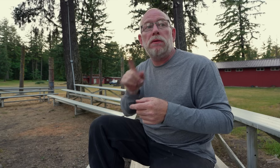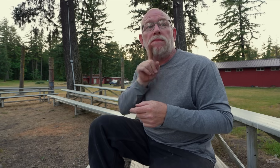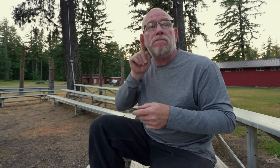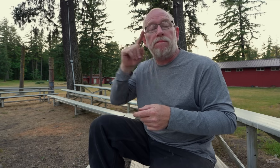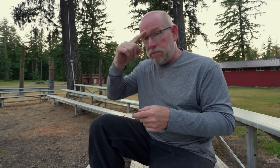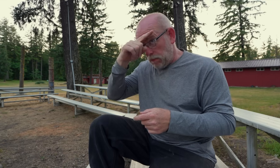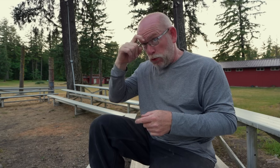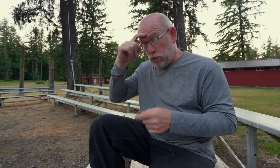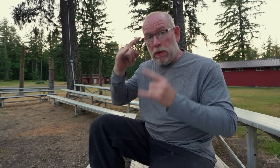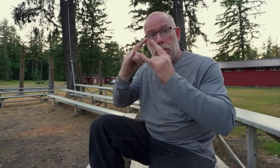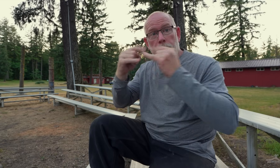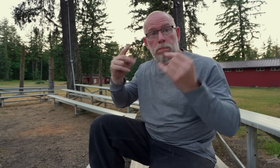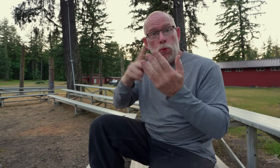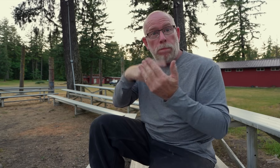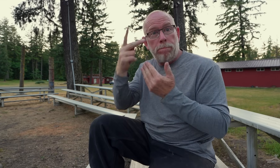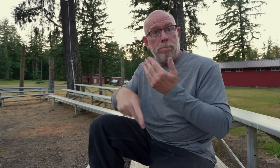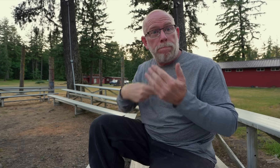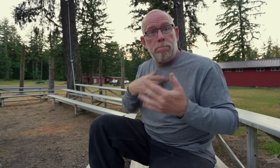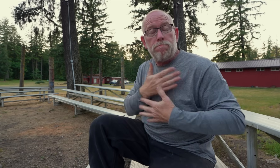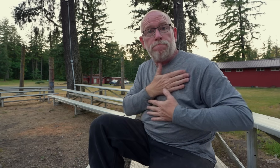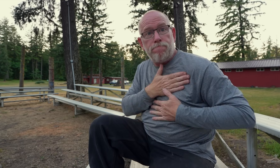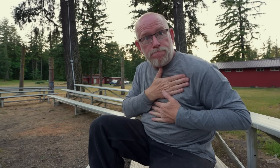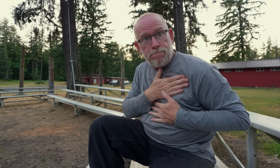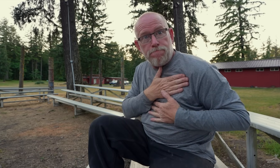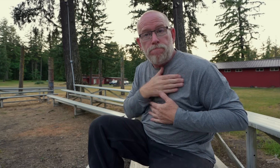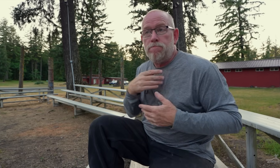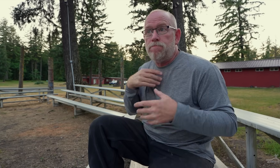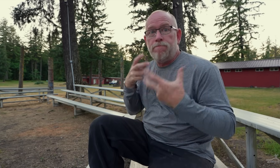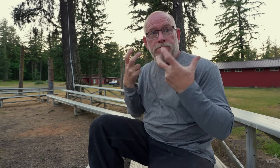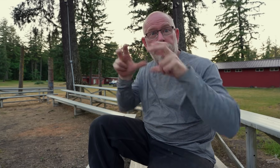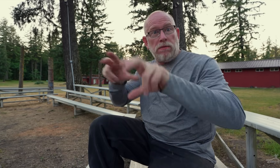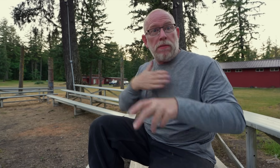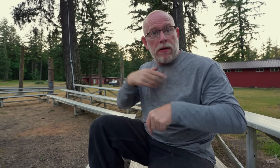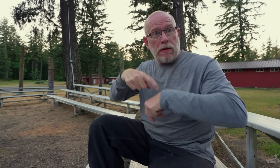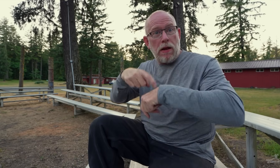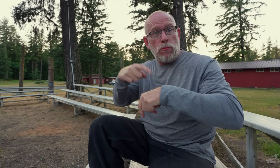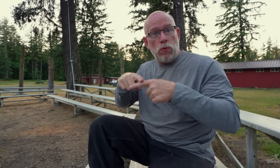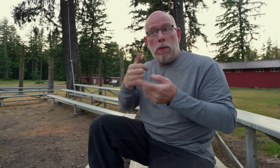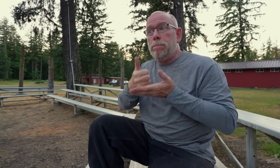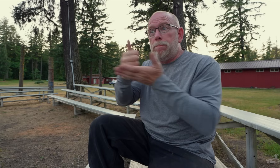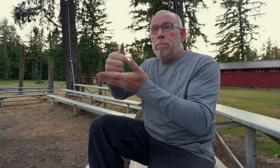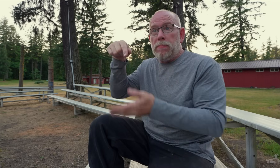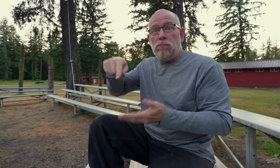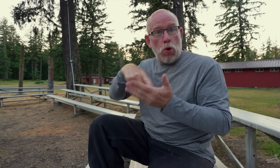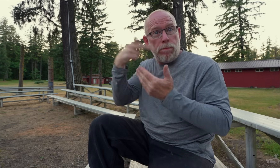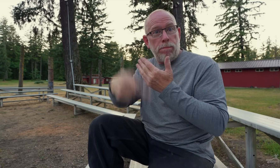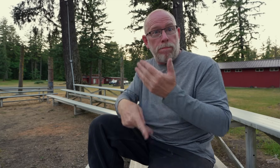Deaf summer programs mean a lot to me. I invest my time to help those programs.